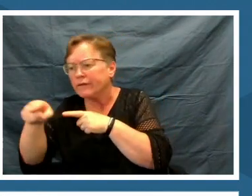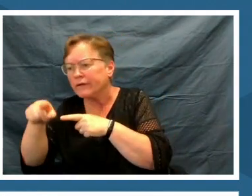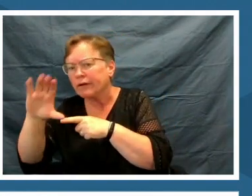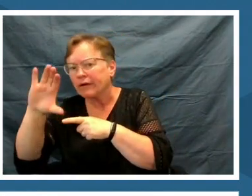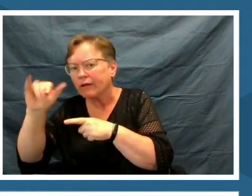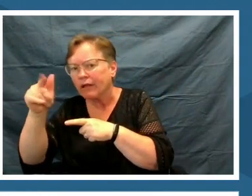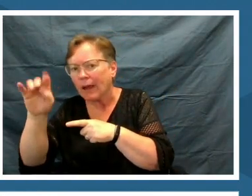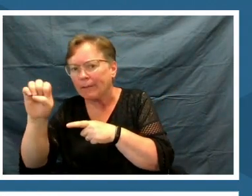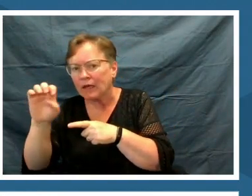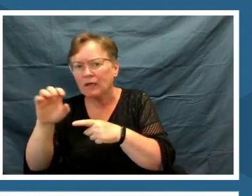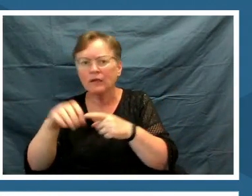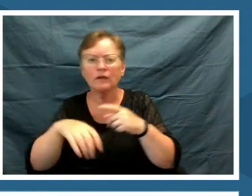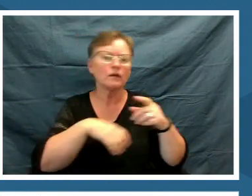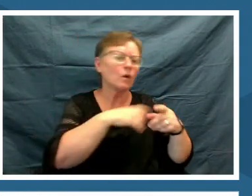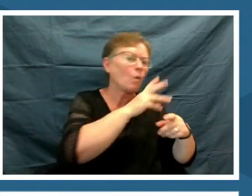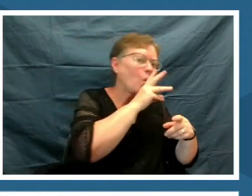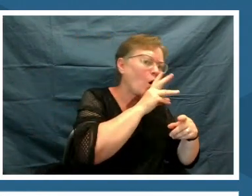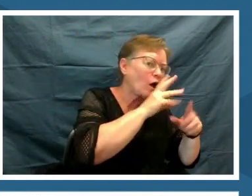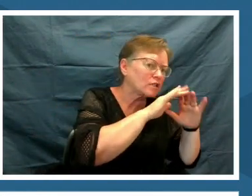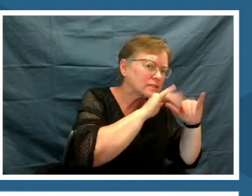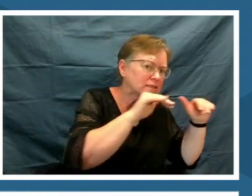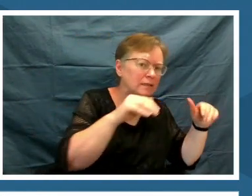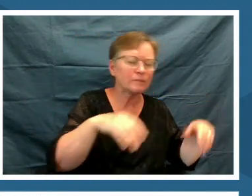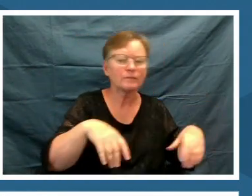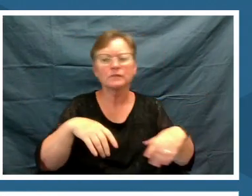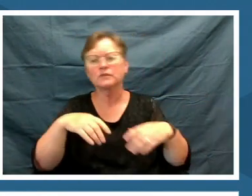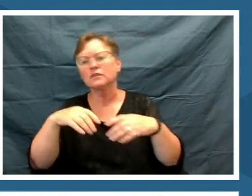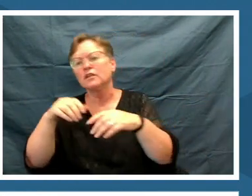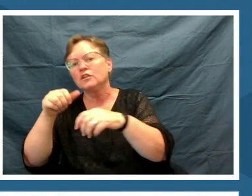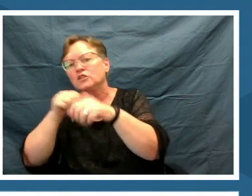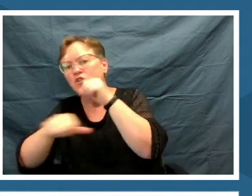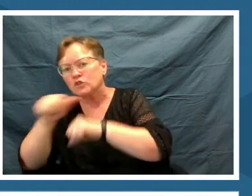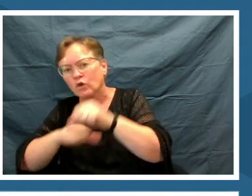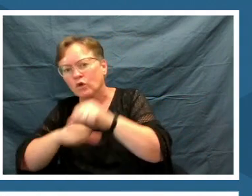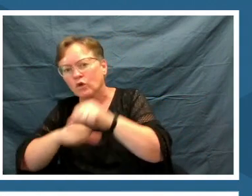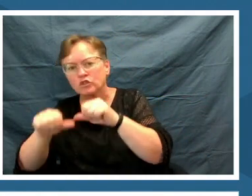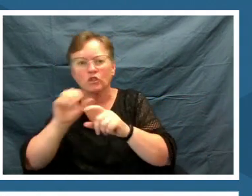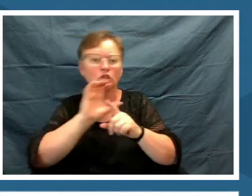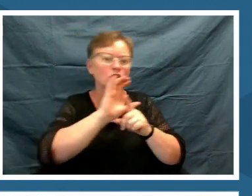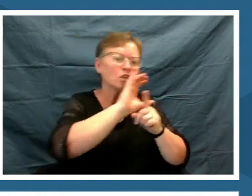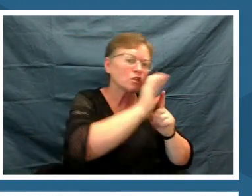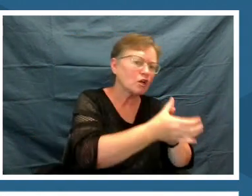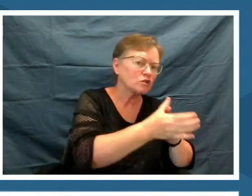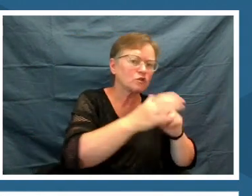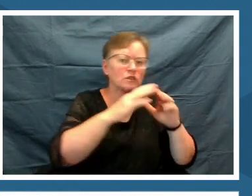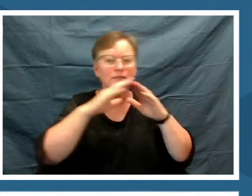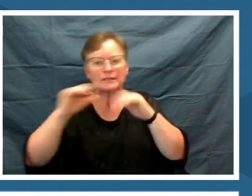thinking about in terms of the social and cultural systems that we participate